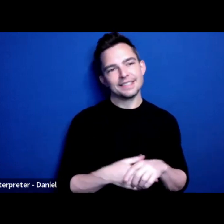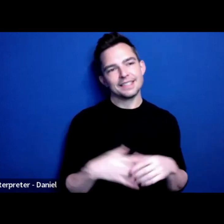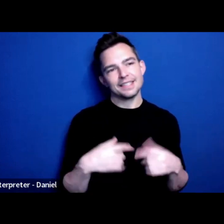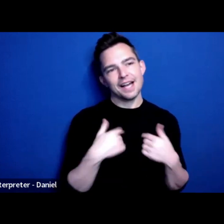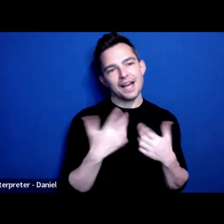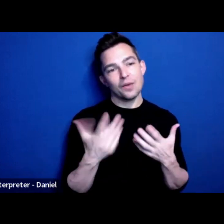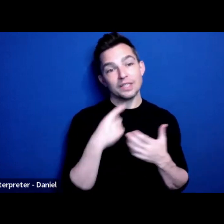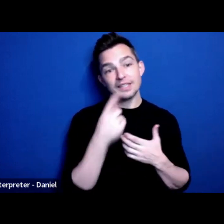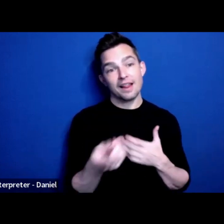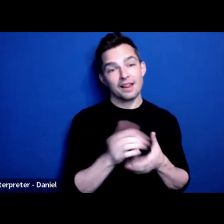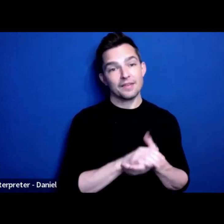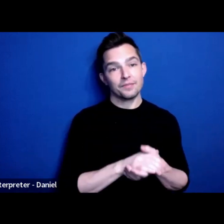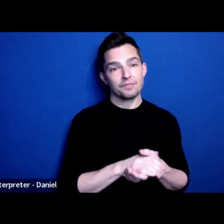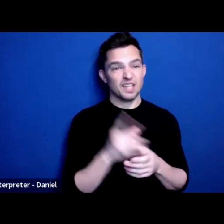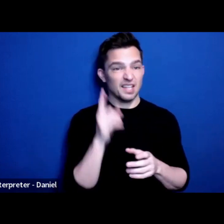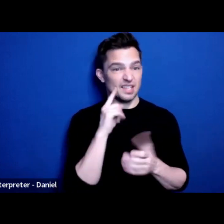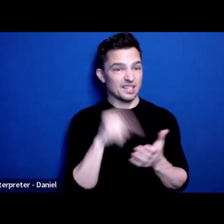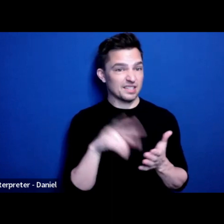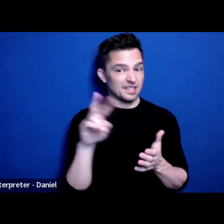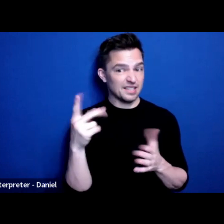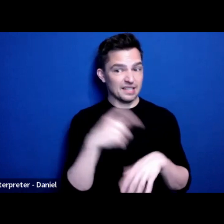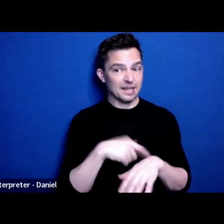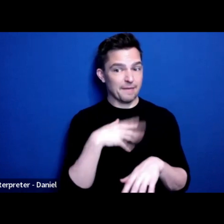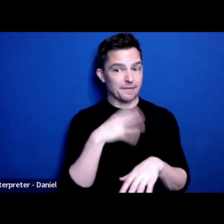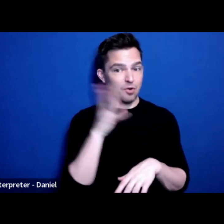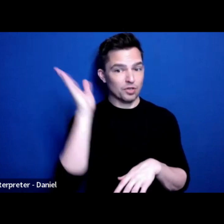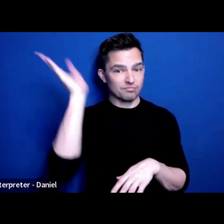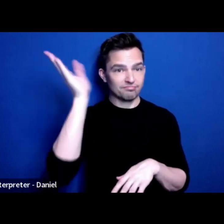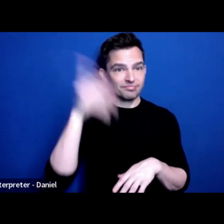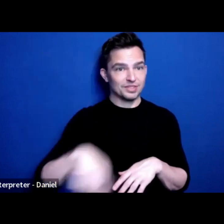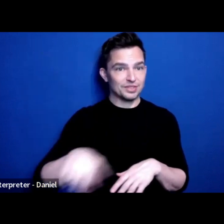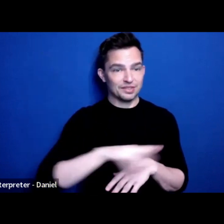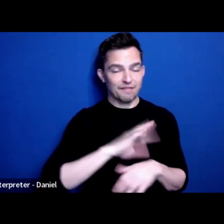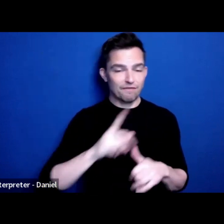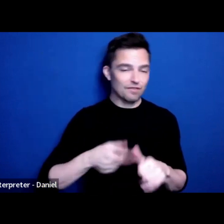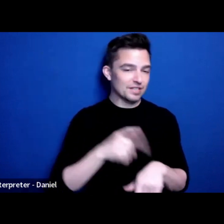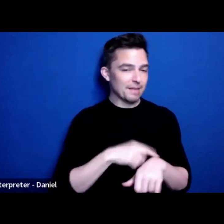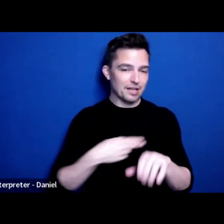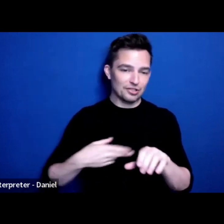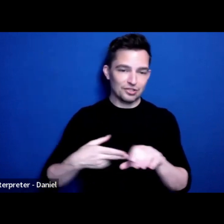say that I think this is the second time I have spoken to you all when I very first came on board. This was the first